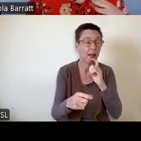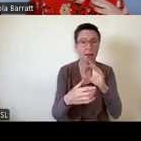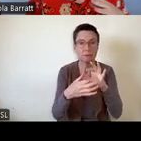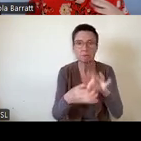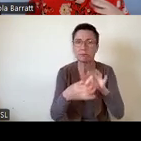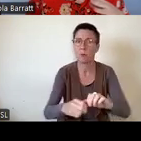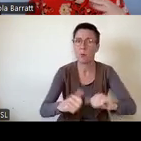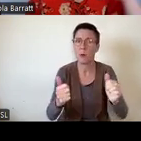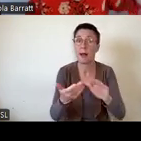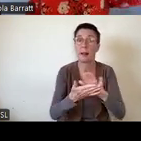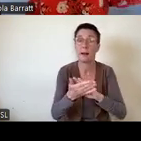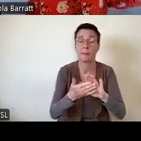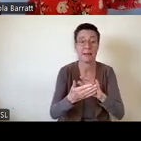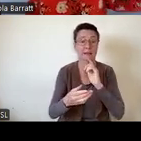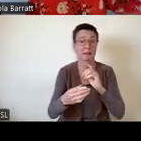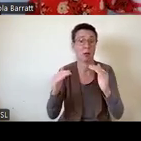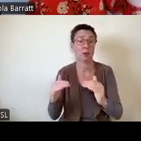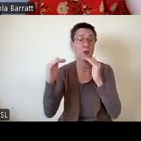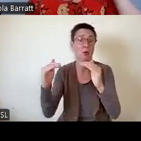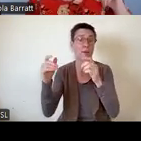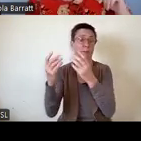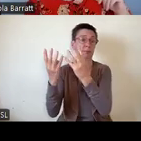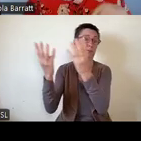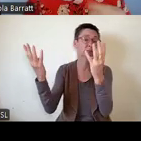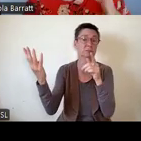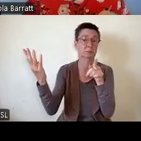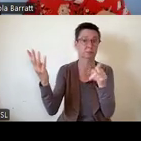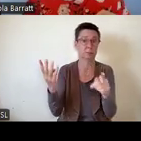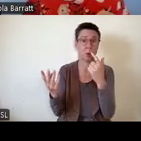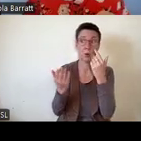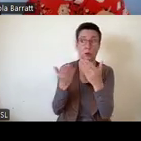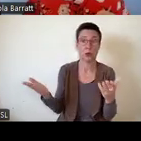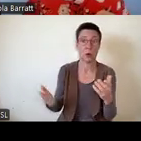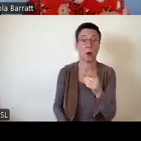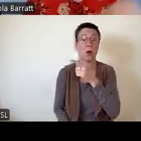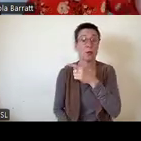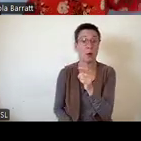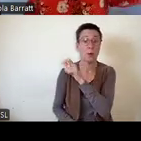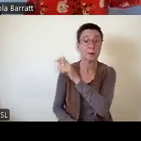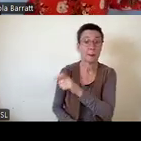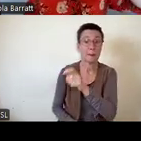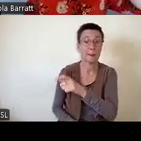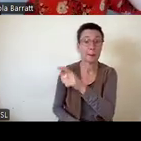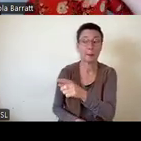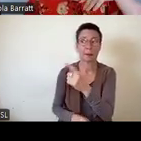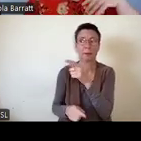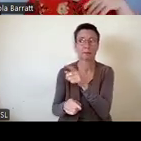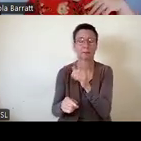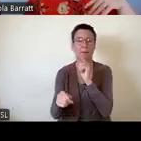They are right up the top. They're the ones in turquoise. These people follow your second-degree connections.